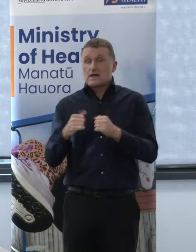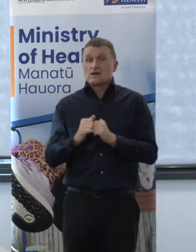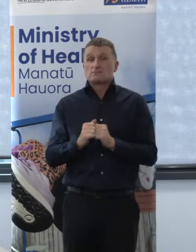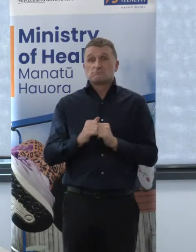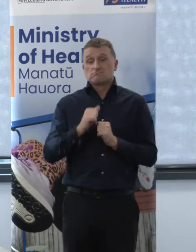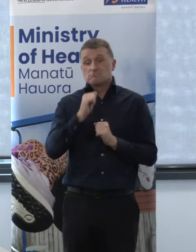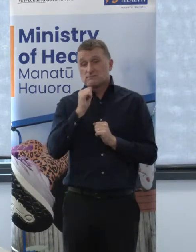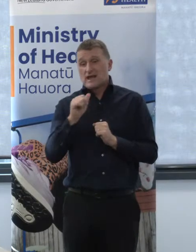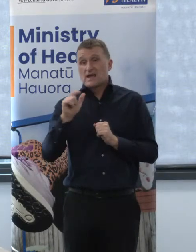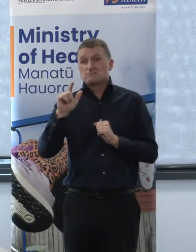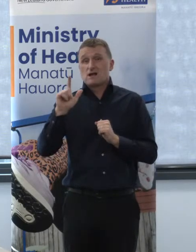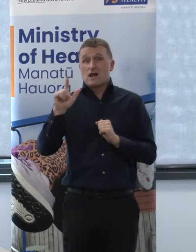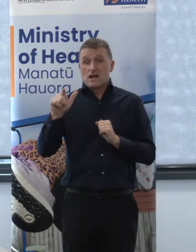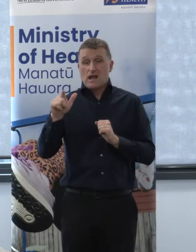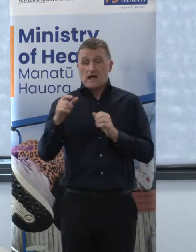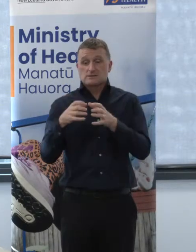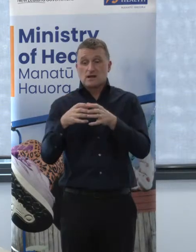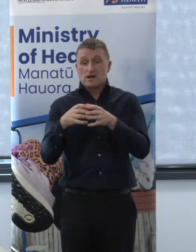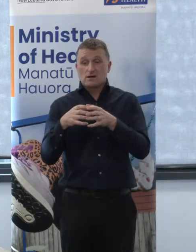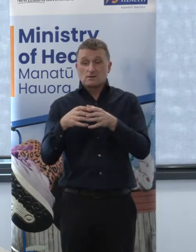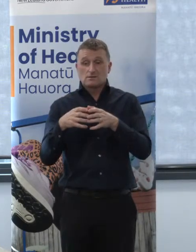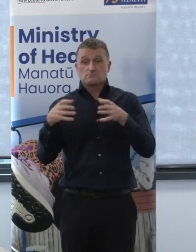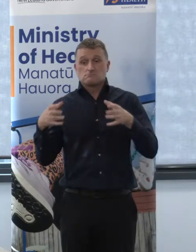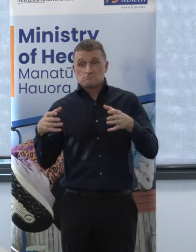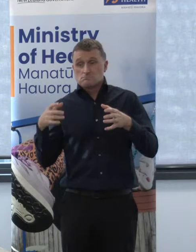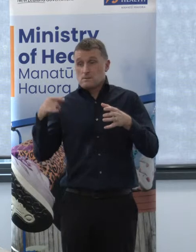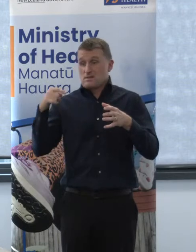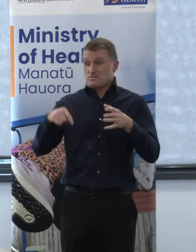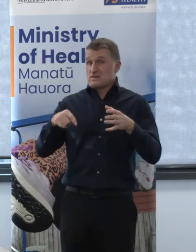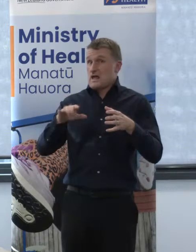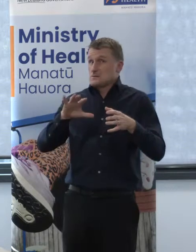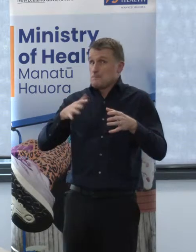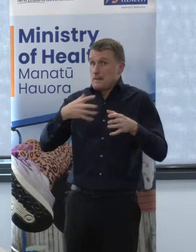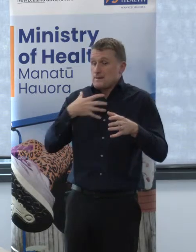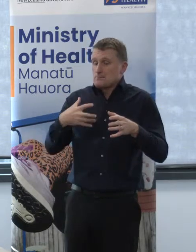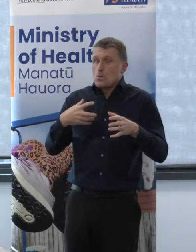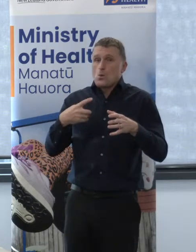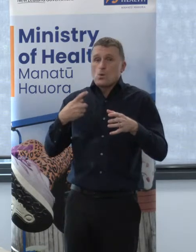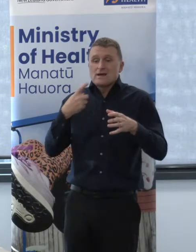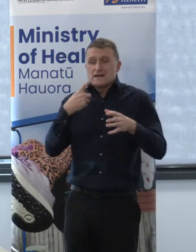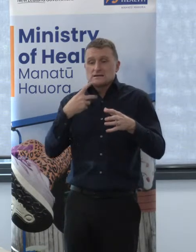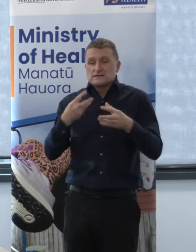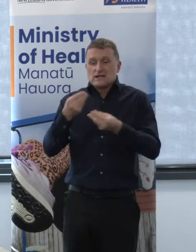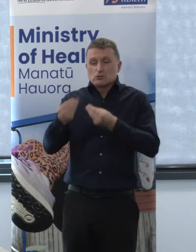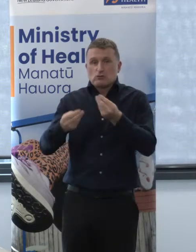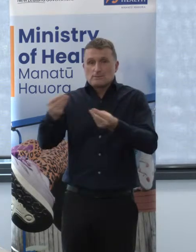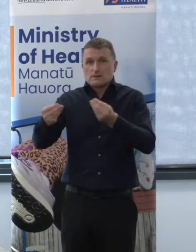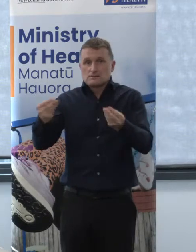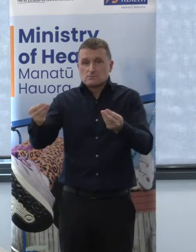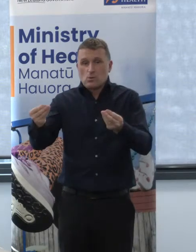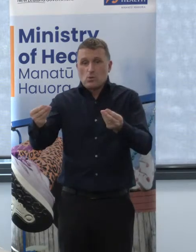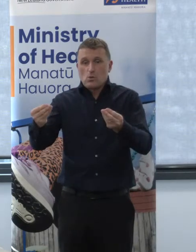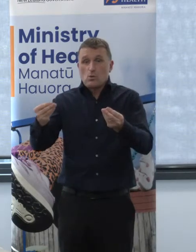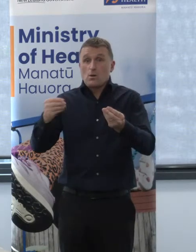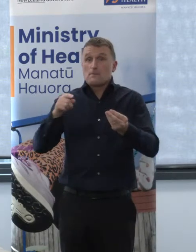have a significant advantage biologically, often because it